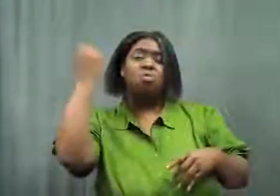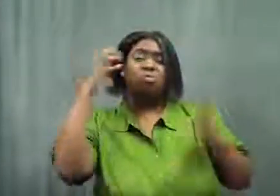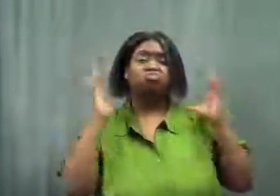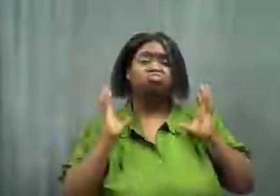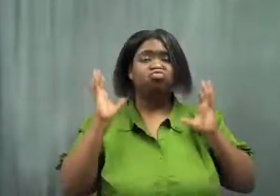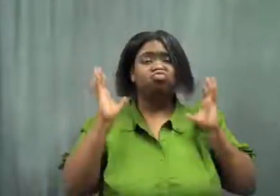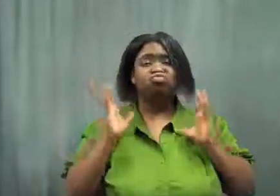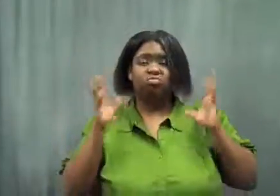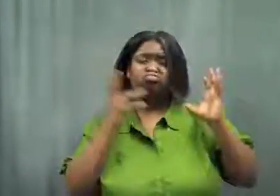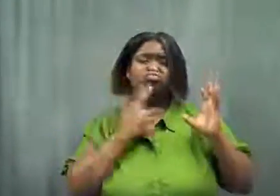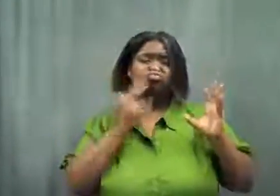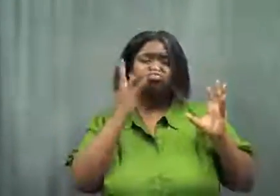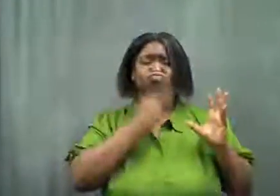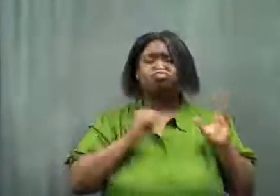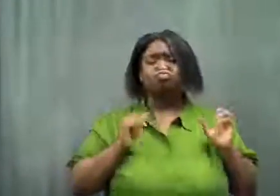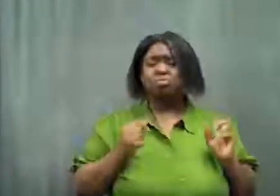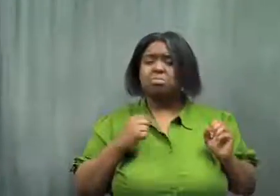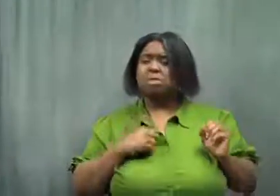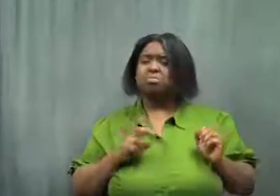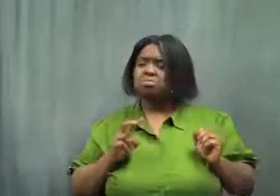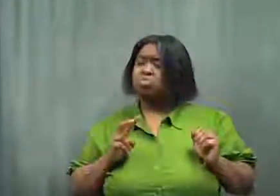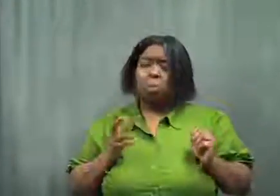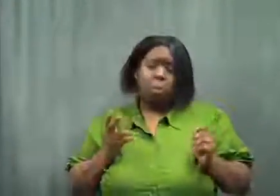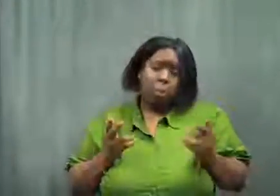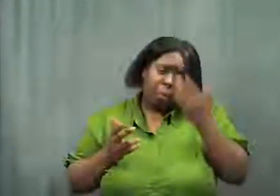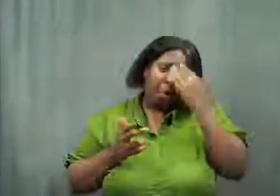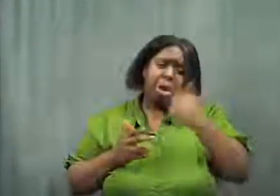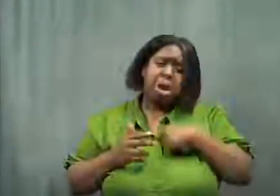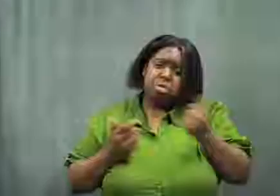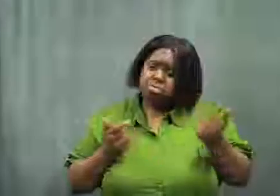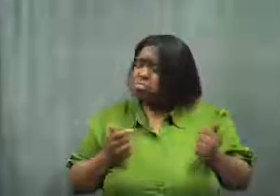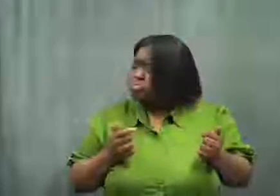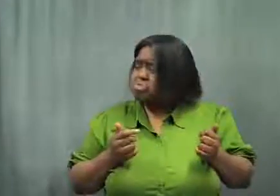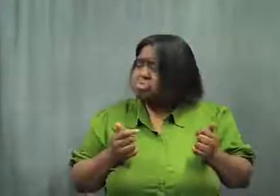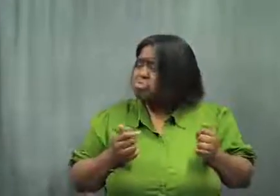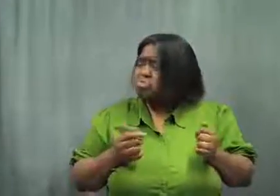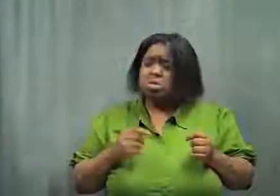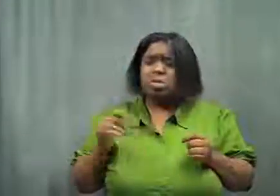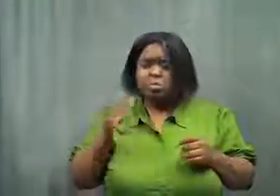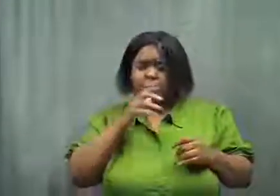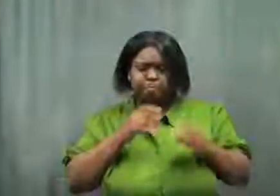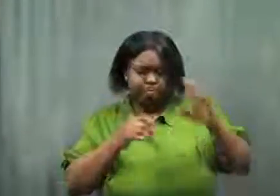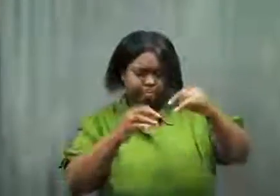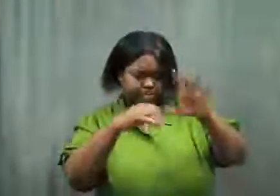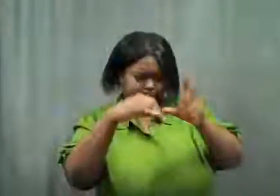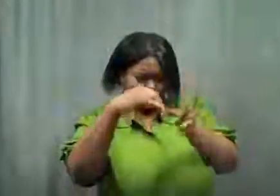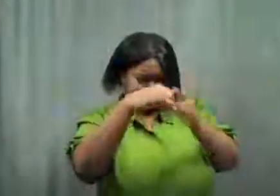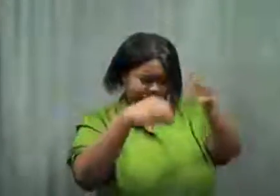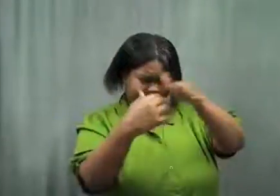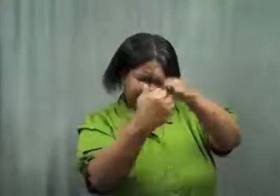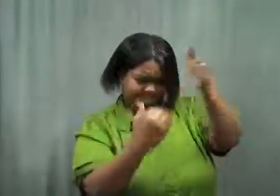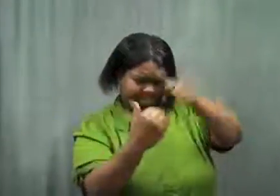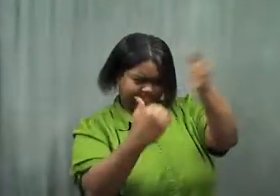my older sister had hers styled, and it was soooo cute and pretty. So I figured, well why not me?